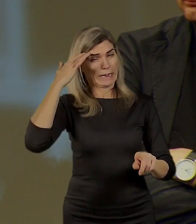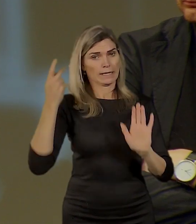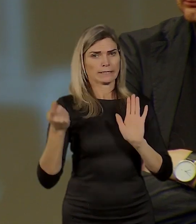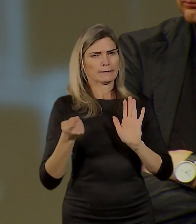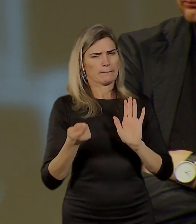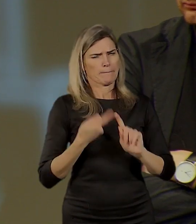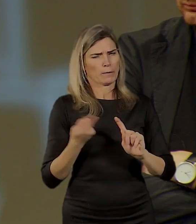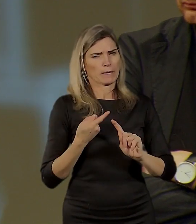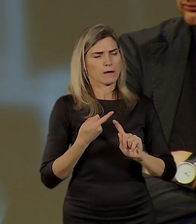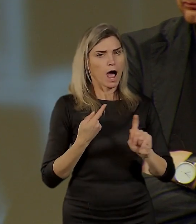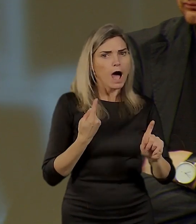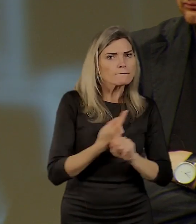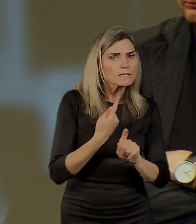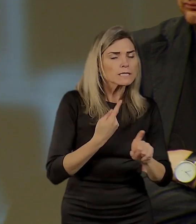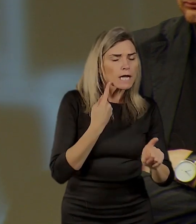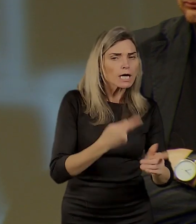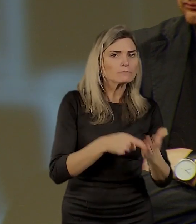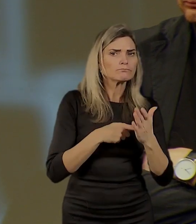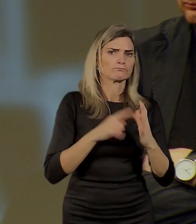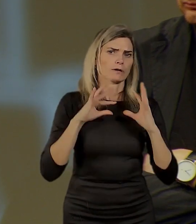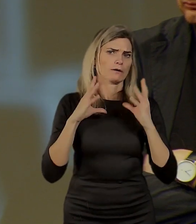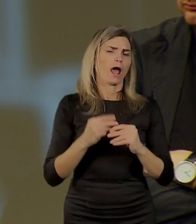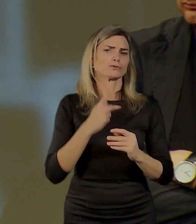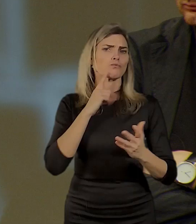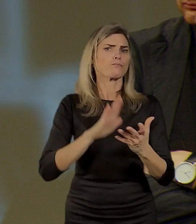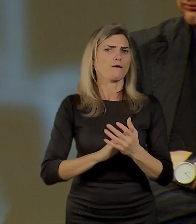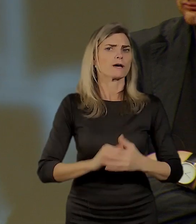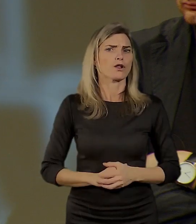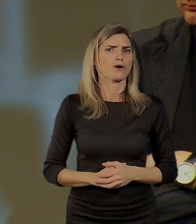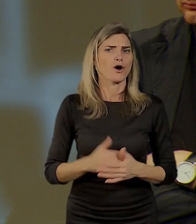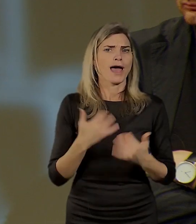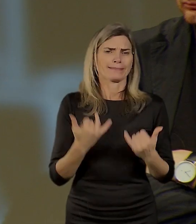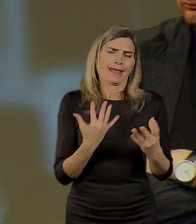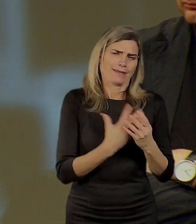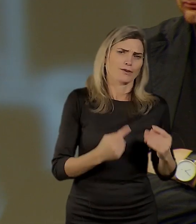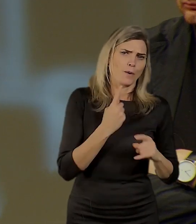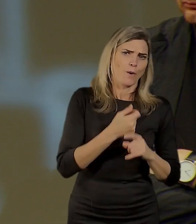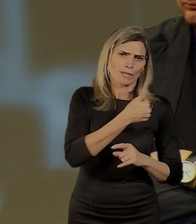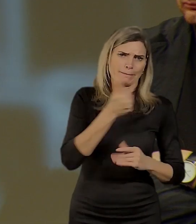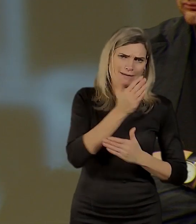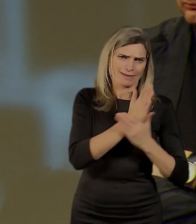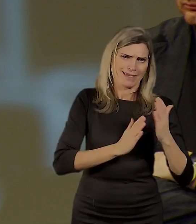And the benefit and the plus is simply to solve the high-quality embankment.